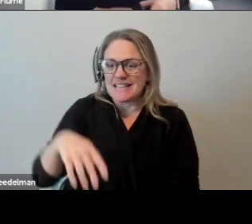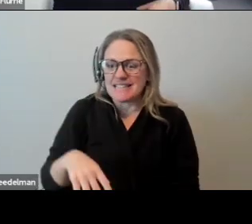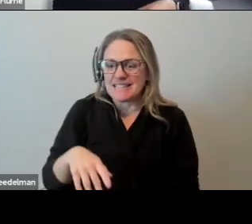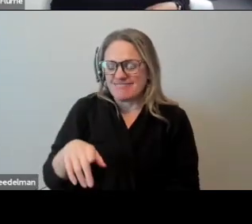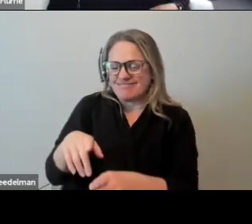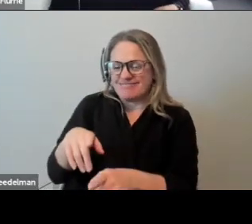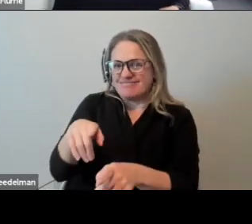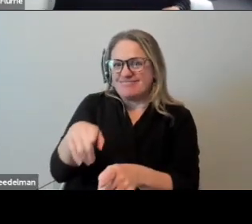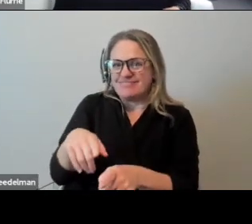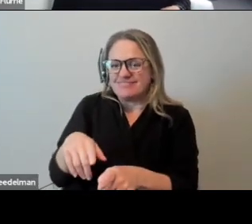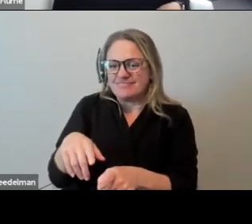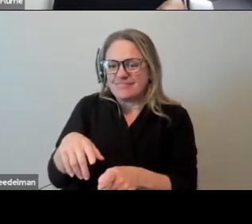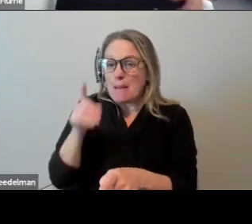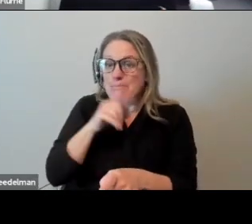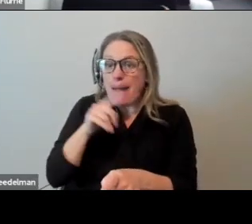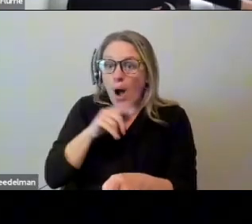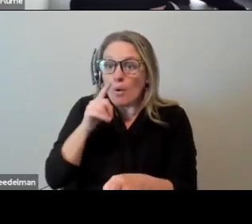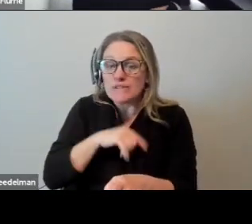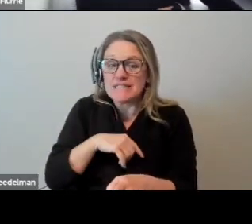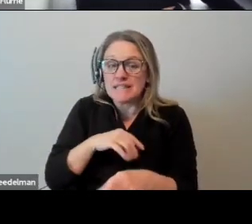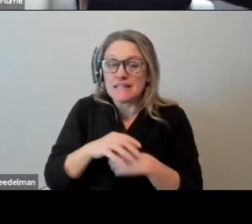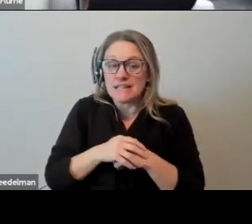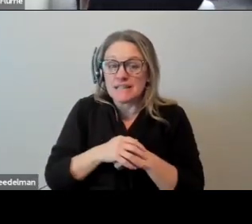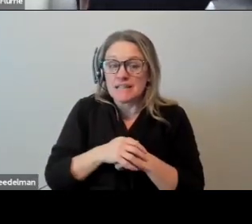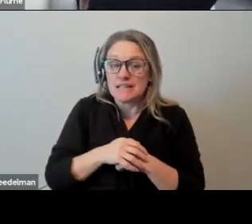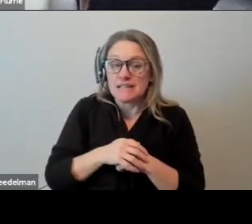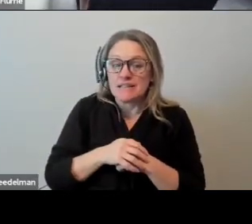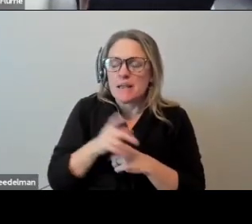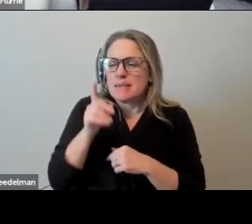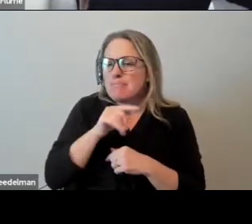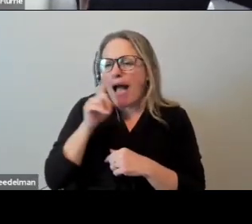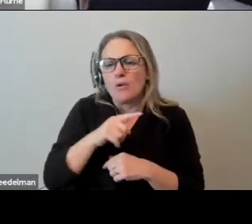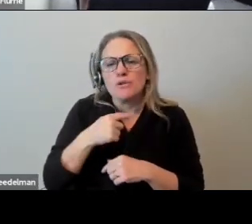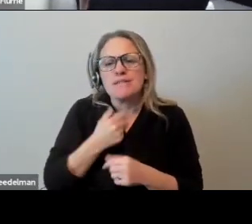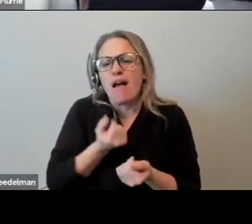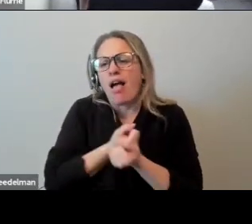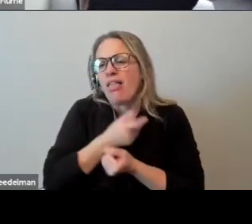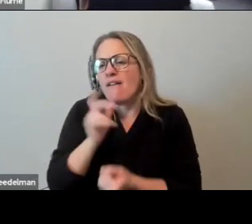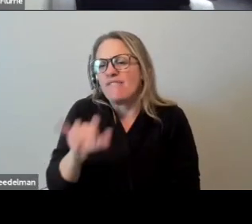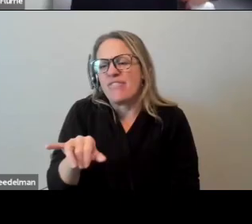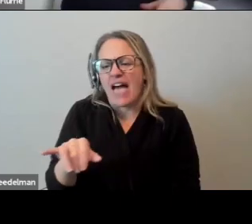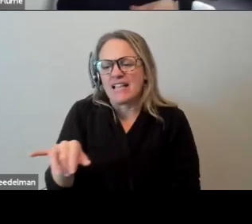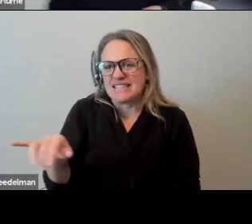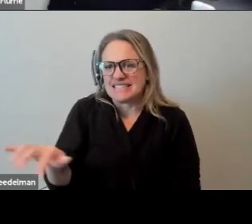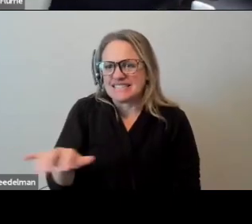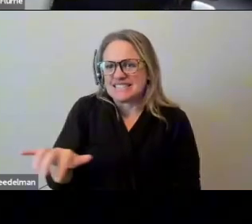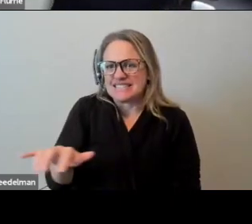our mouse and I love the mouse. The mouse is kind of the awesome thing